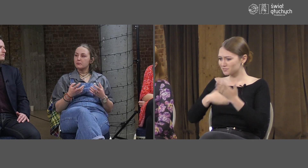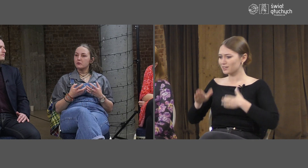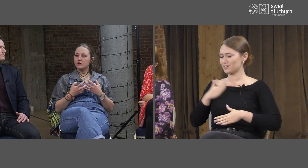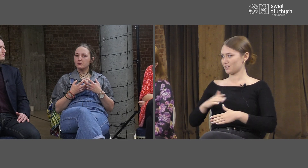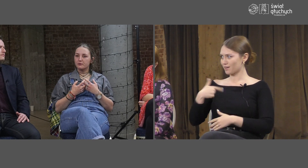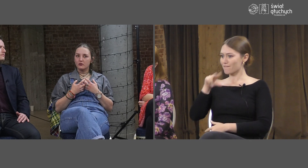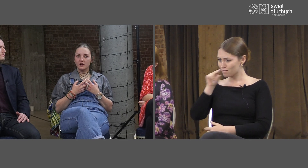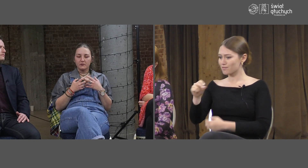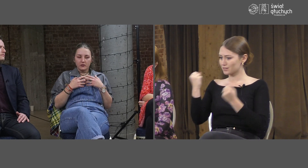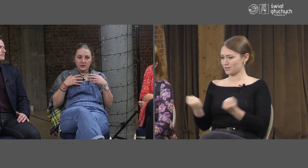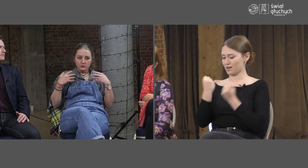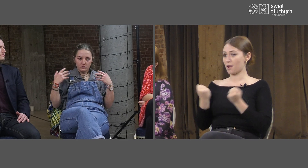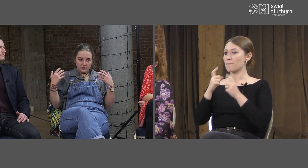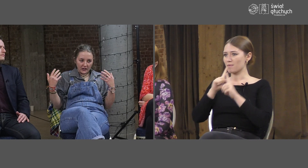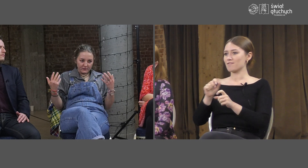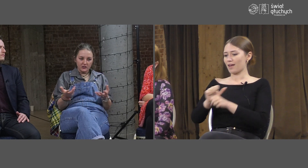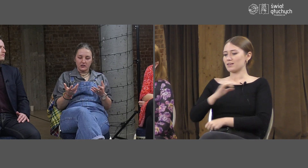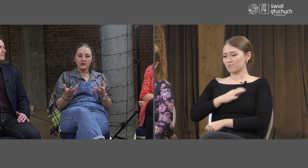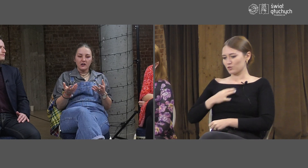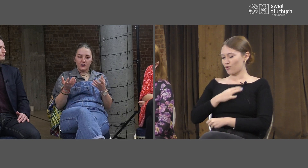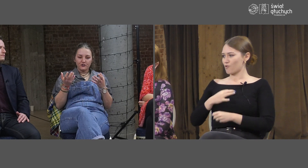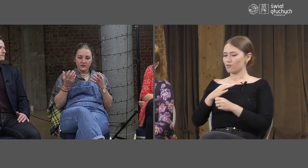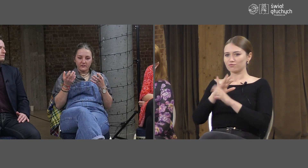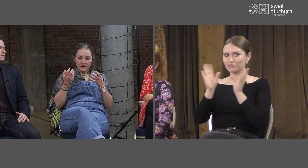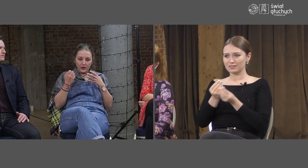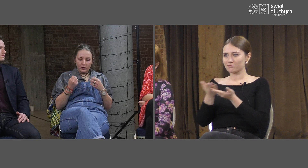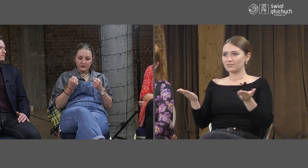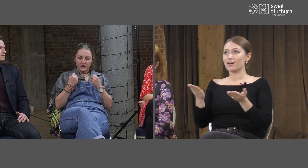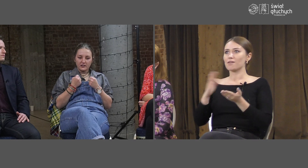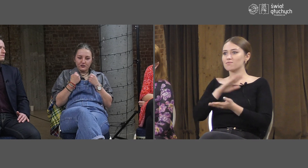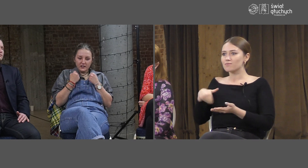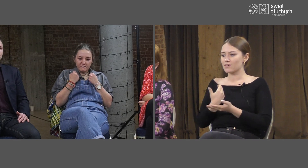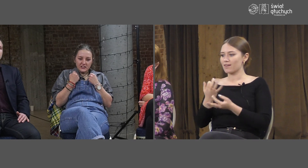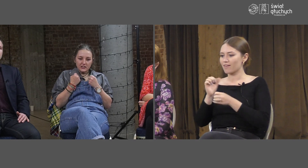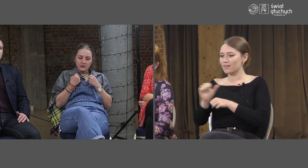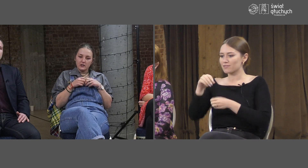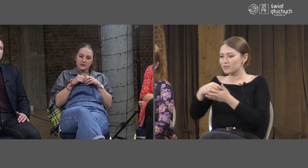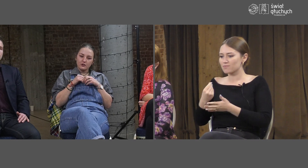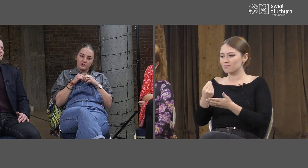But inside, it makes me feel sad, on behalf of all of us, because it instills in us a sense of shame